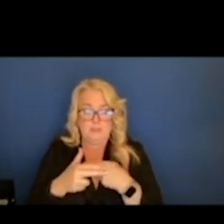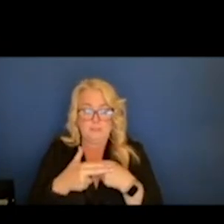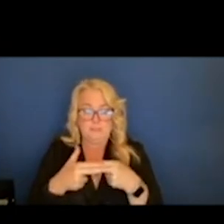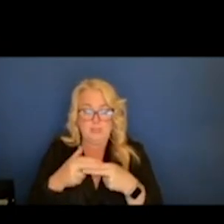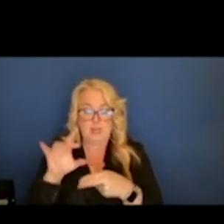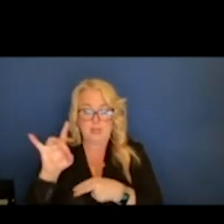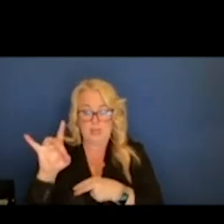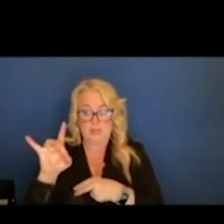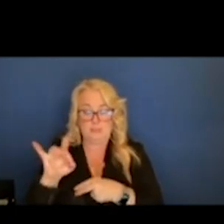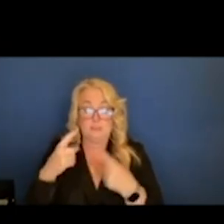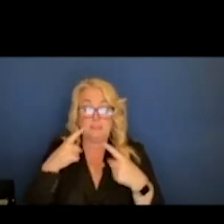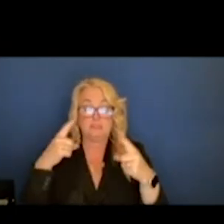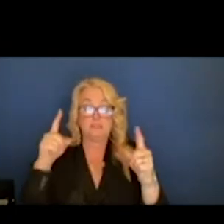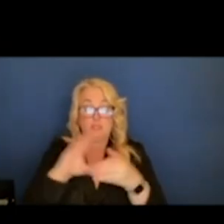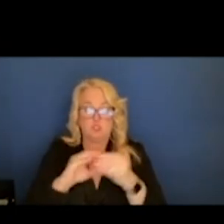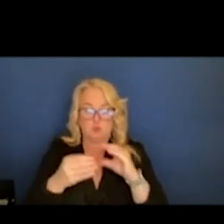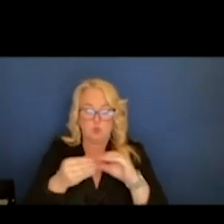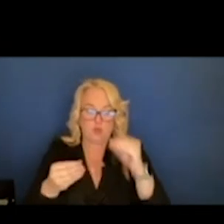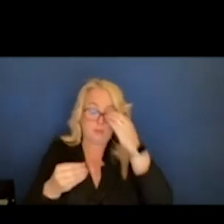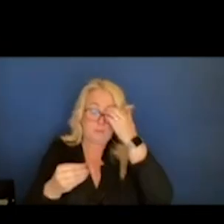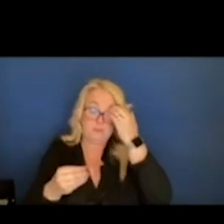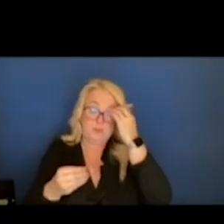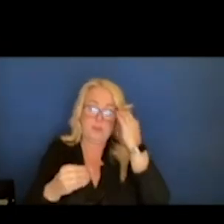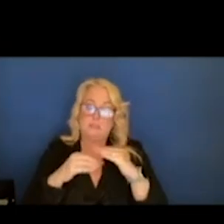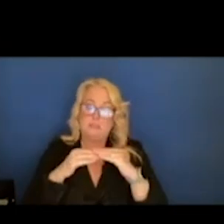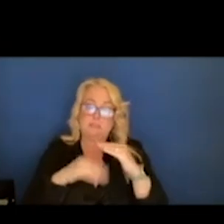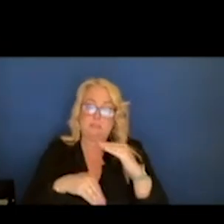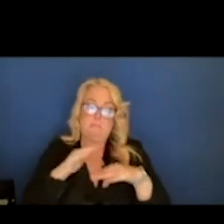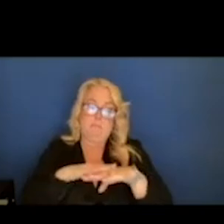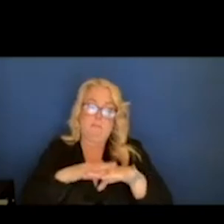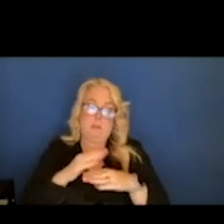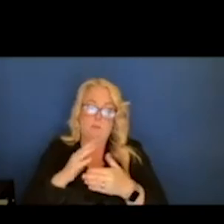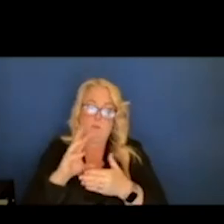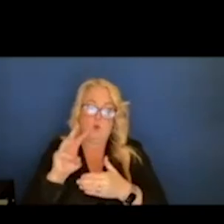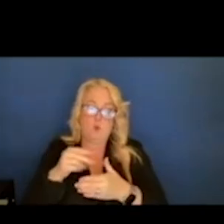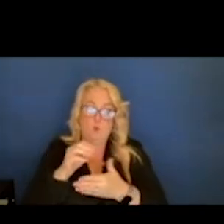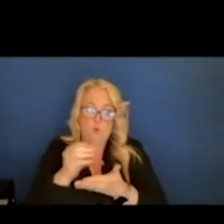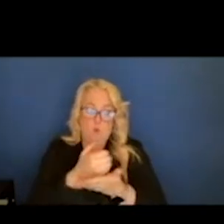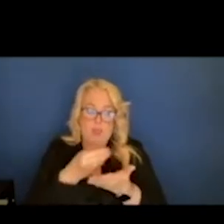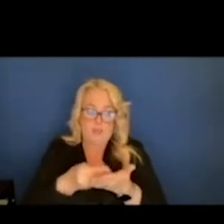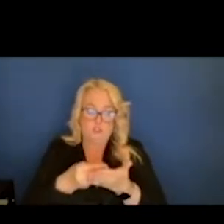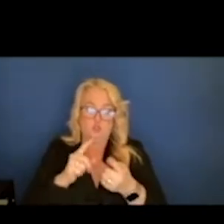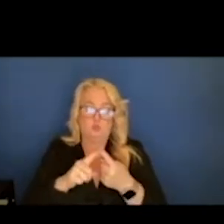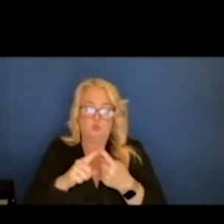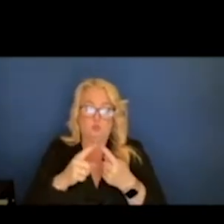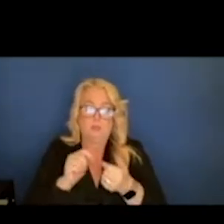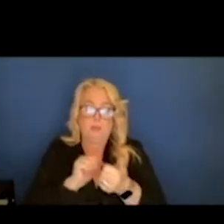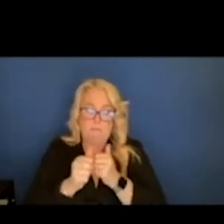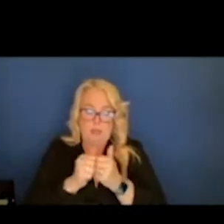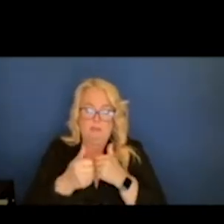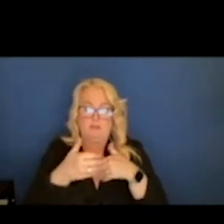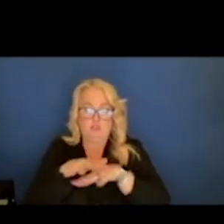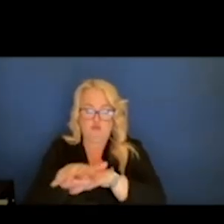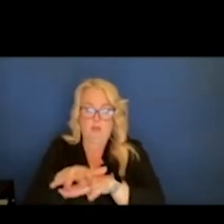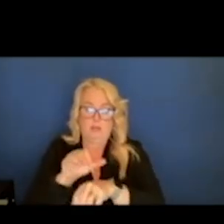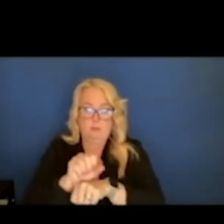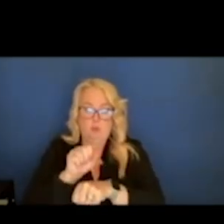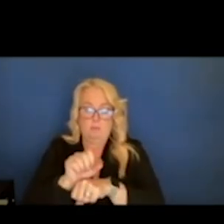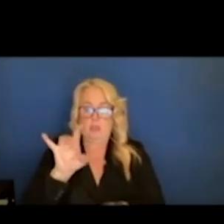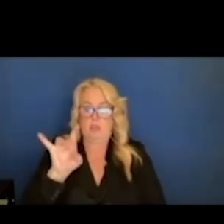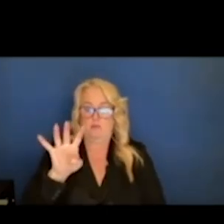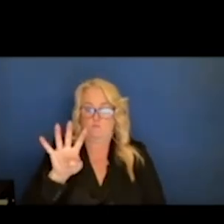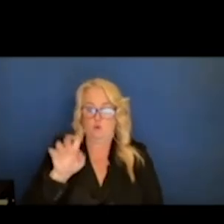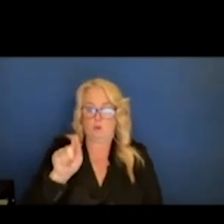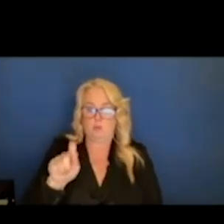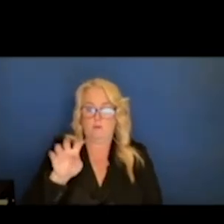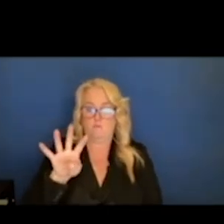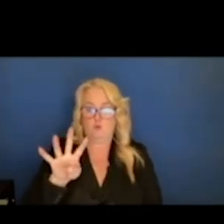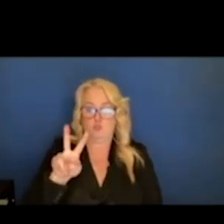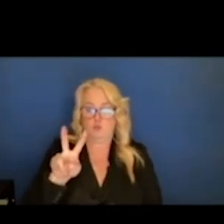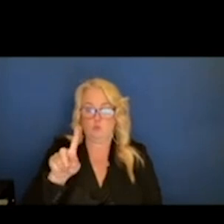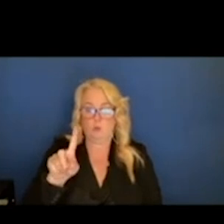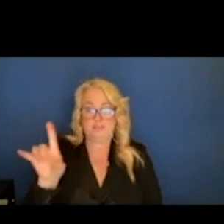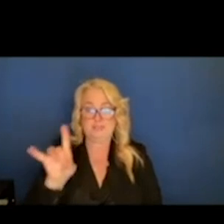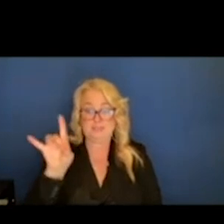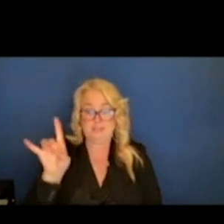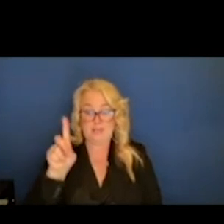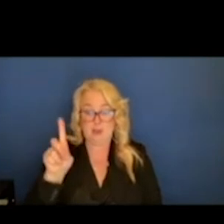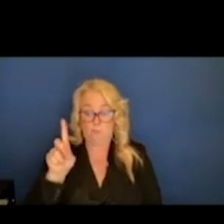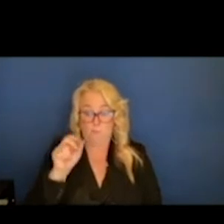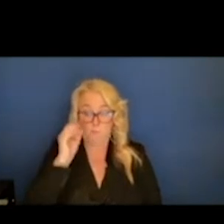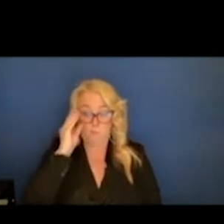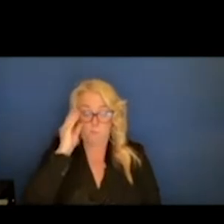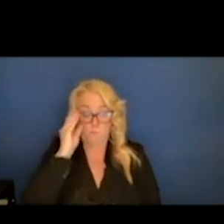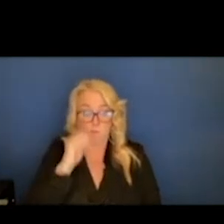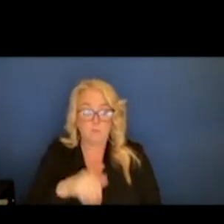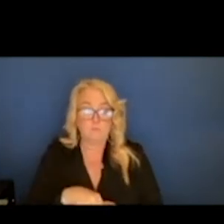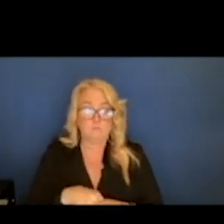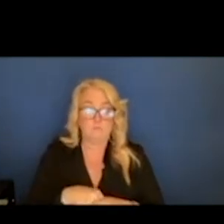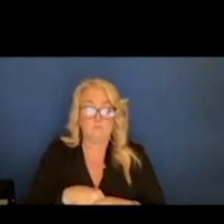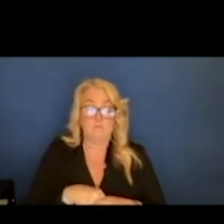Slide 8. Success Story: Subminimum Wage to Competitive Integrated Employment (84.421D).